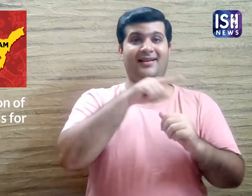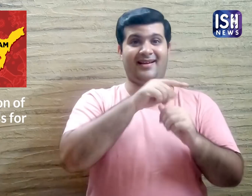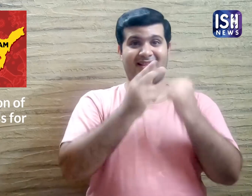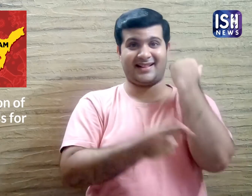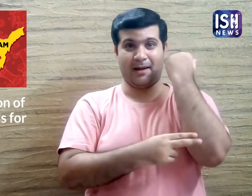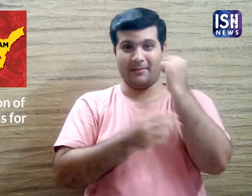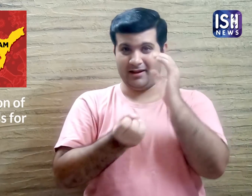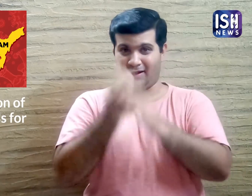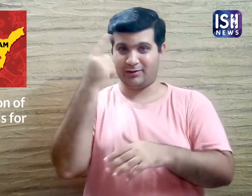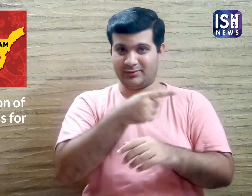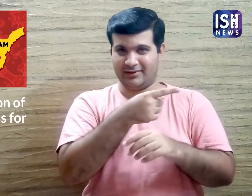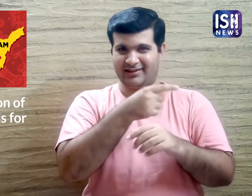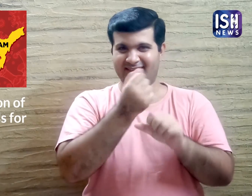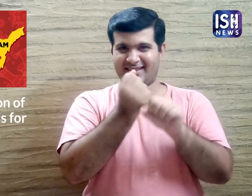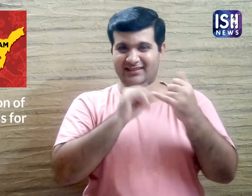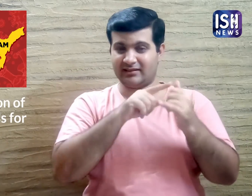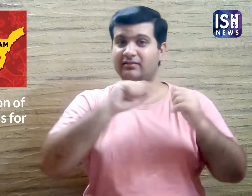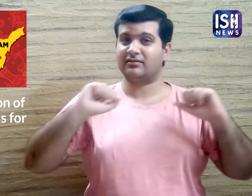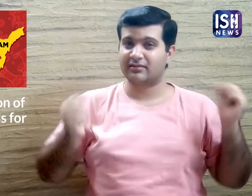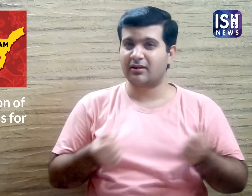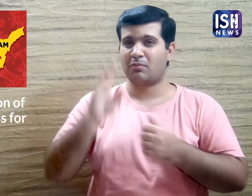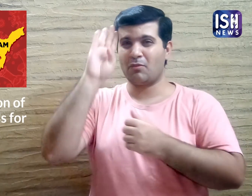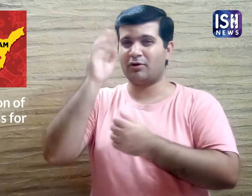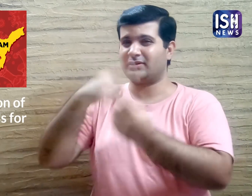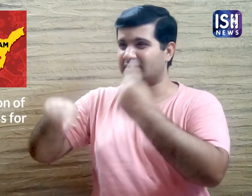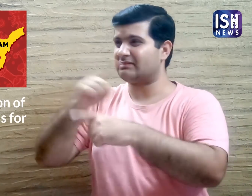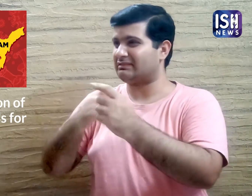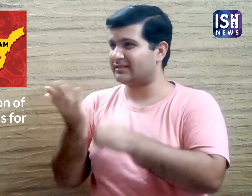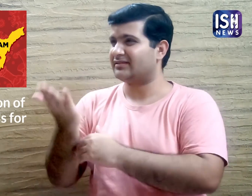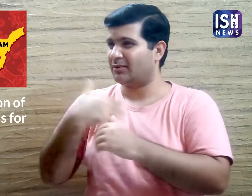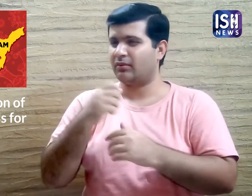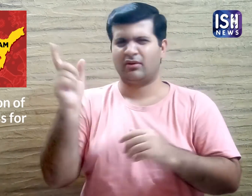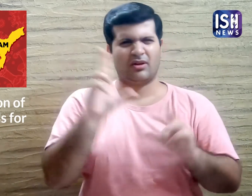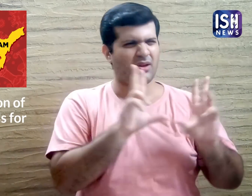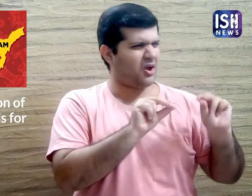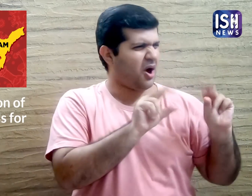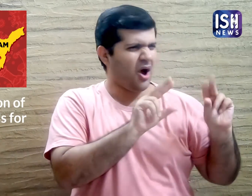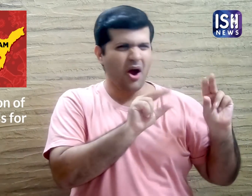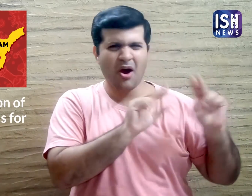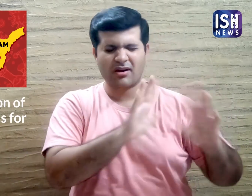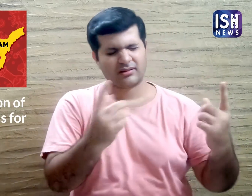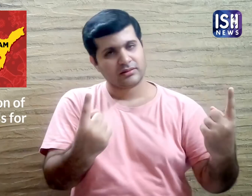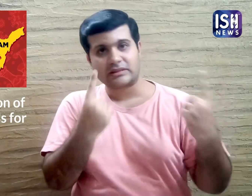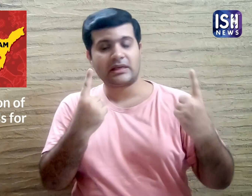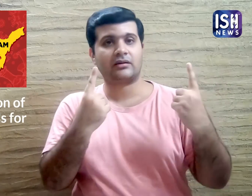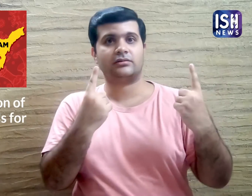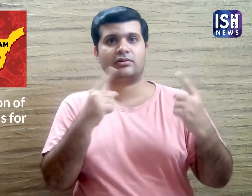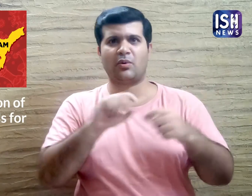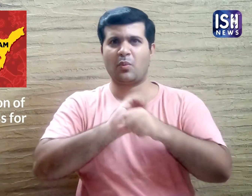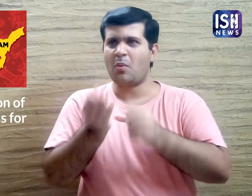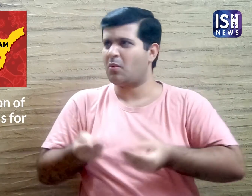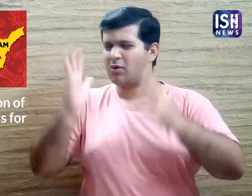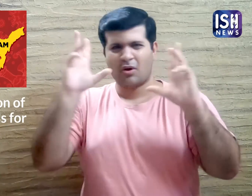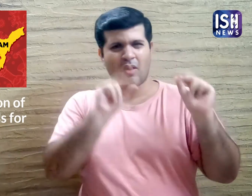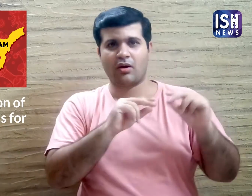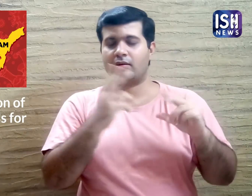The General Secretary tried to convince the police but they were very strict.